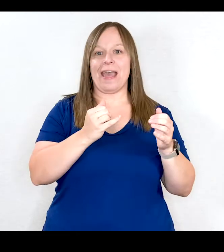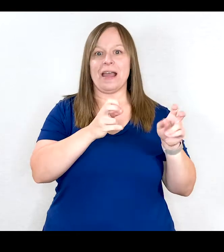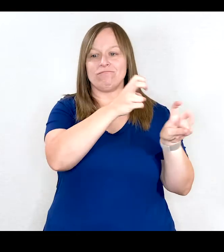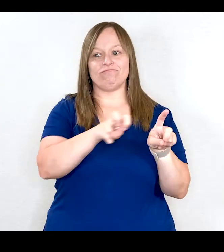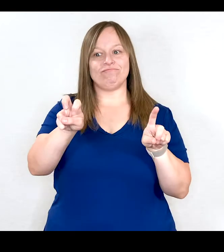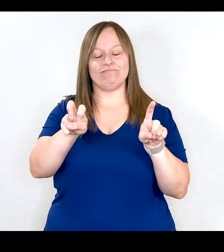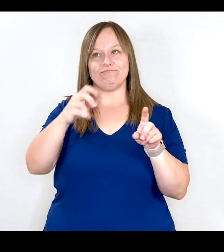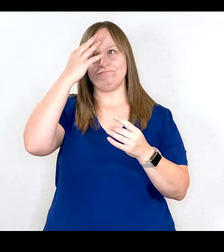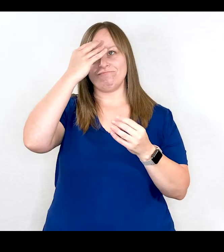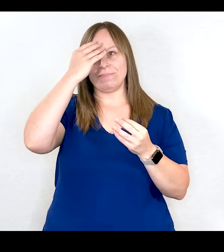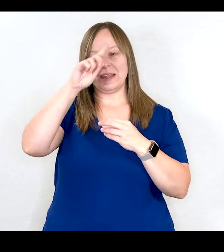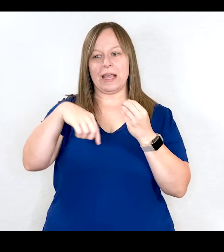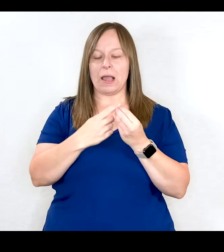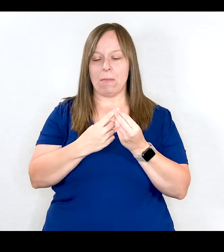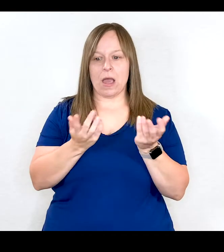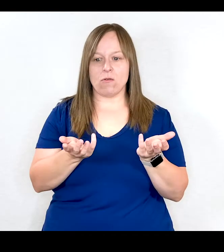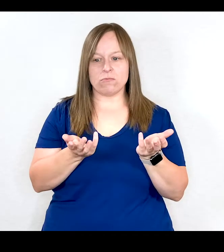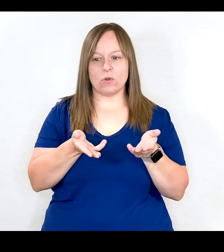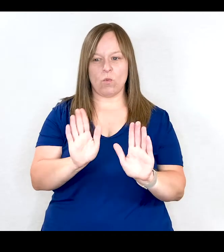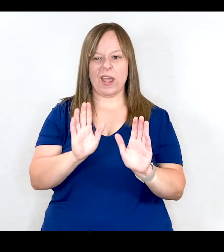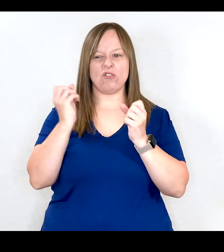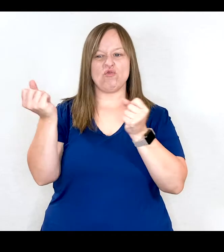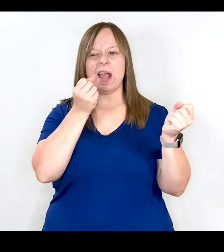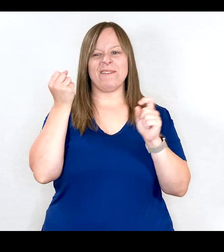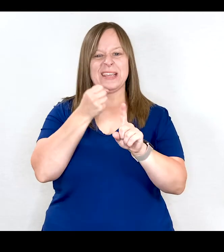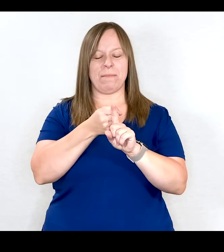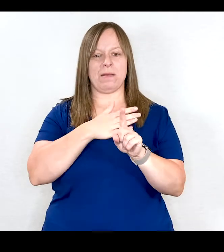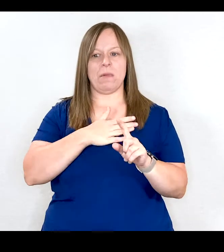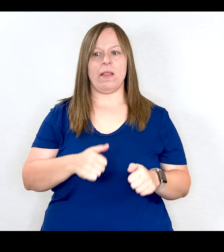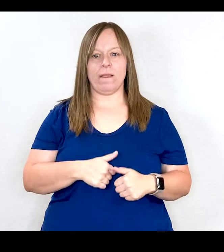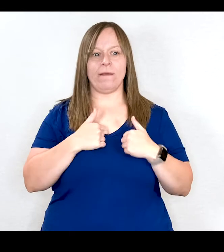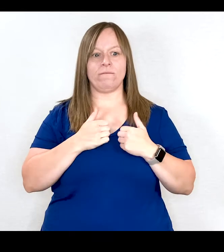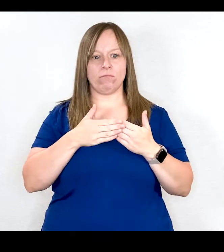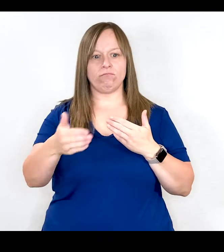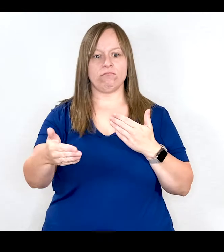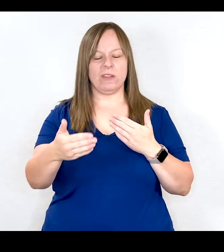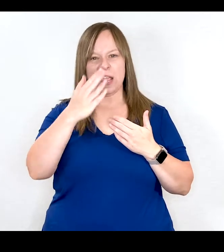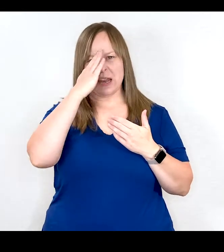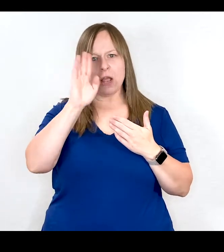That move required me to think about the ways driving impacts my life.